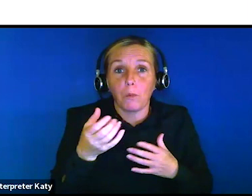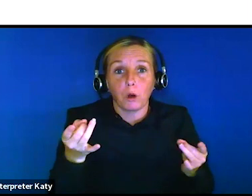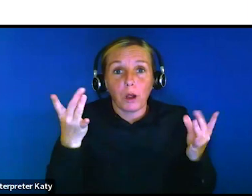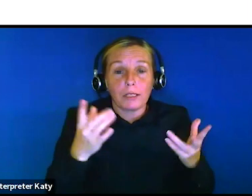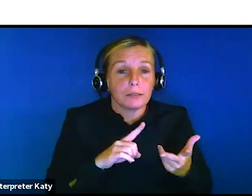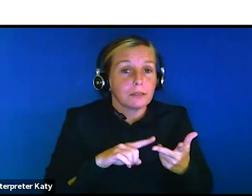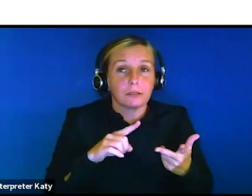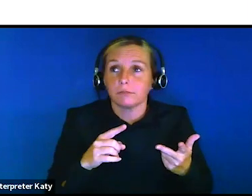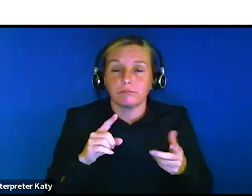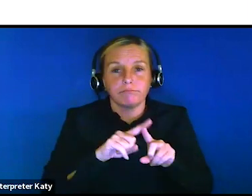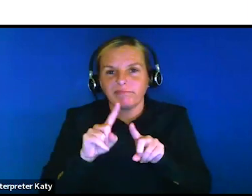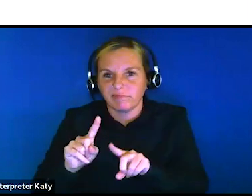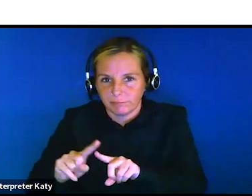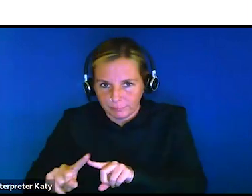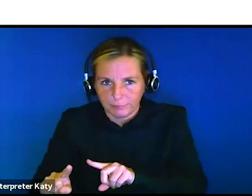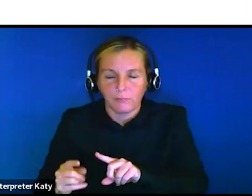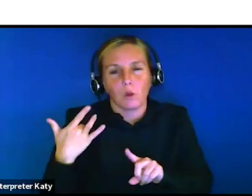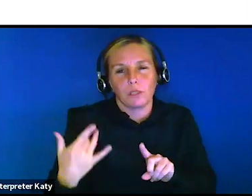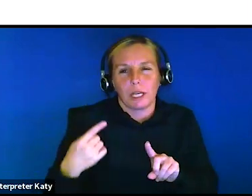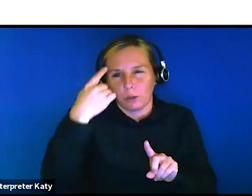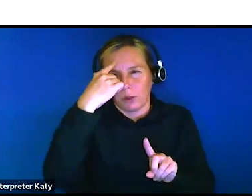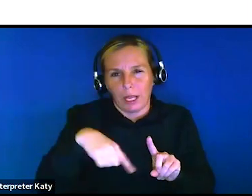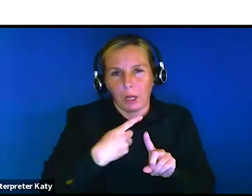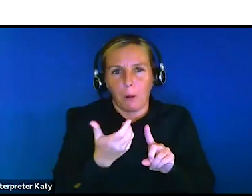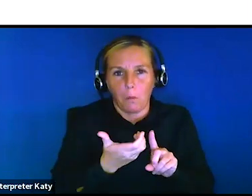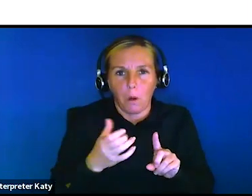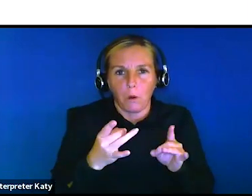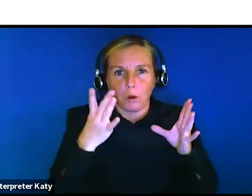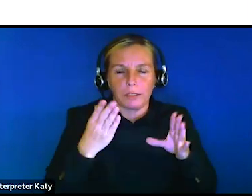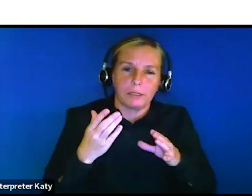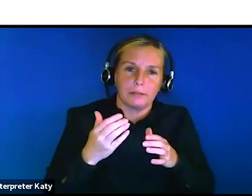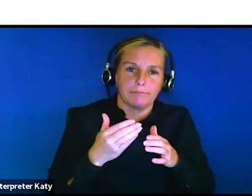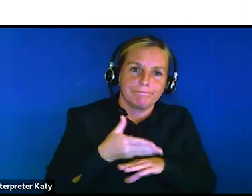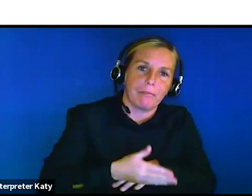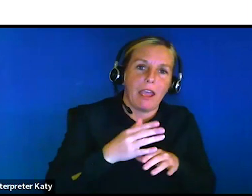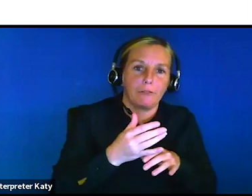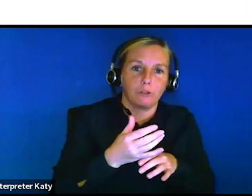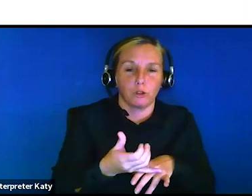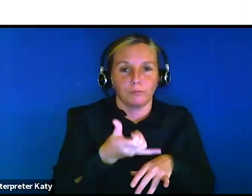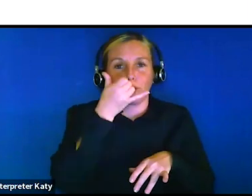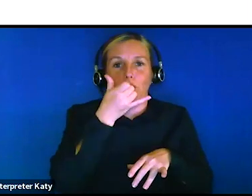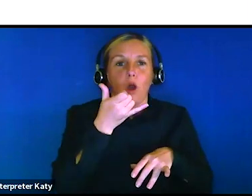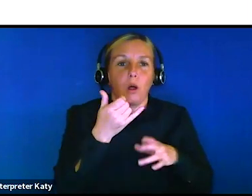but we typically think about mobile crisis beyond the call, and then a safe place to receive help if that is what is needed.